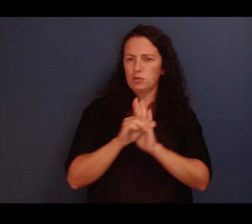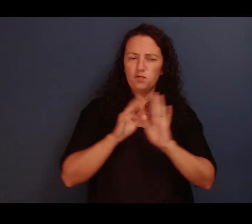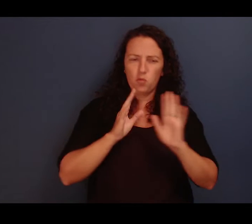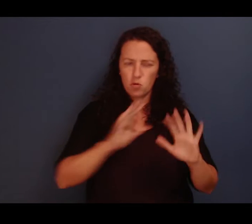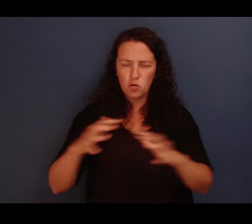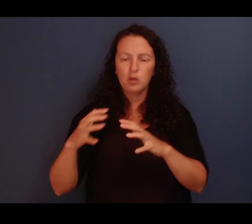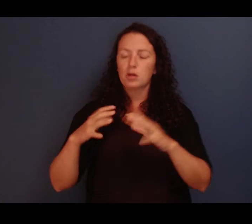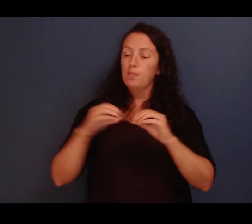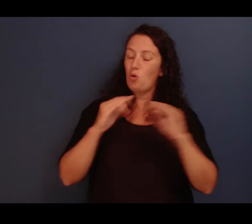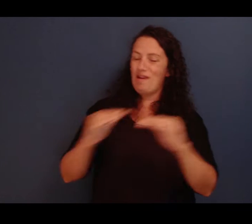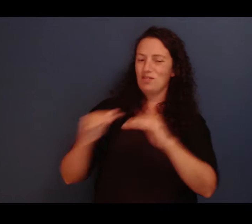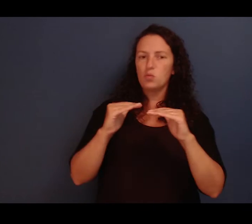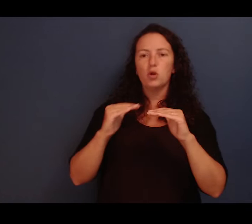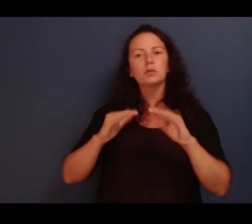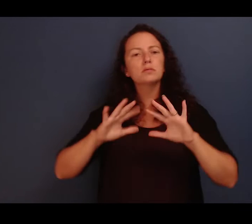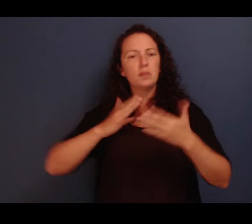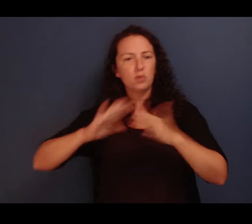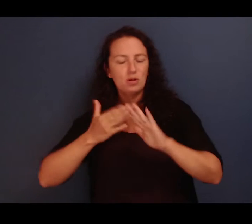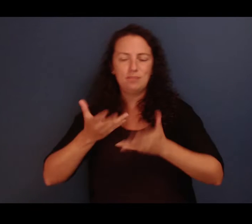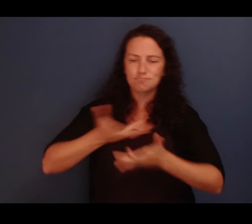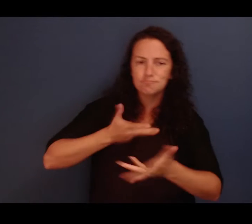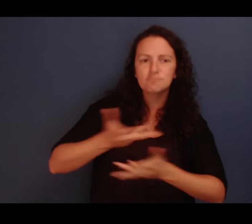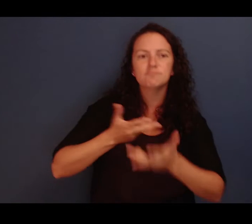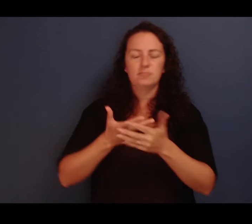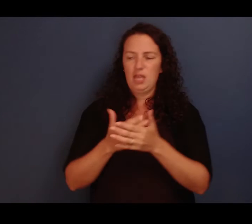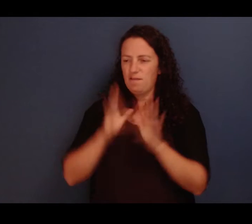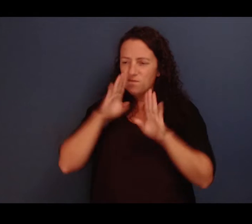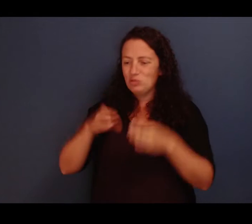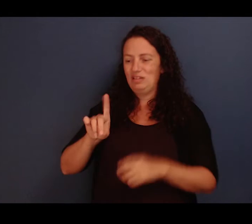more community-engaged, and more focused on data-driven models for continuous improvement.